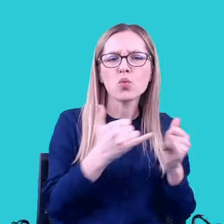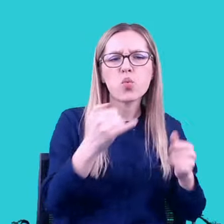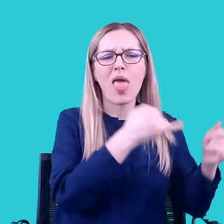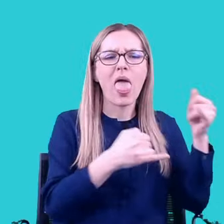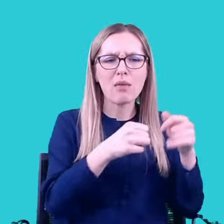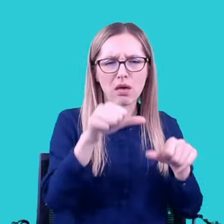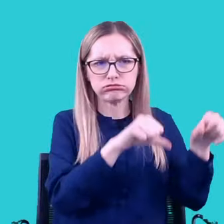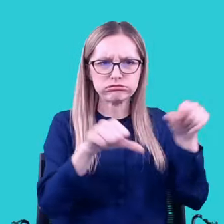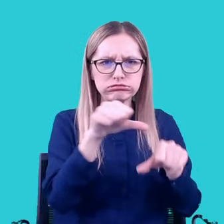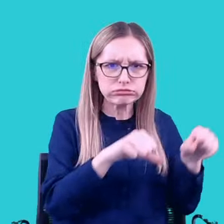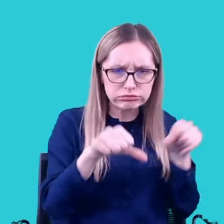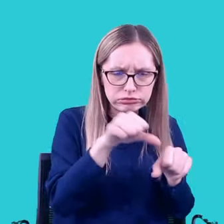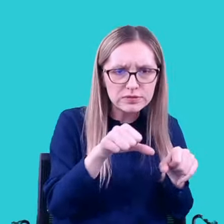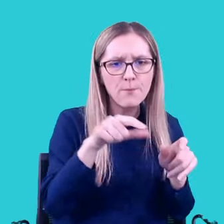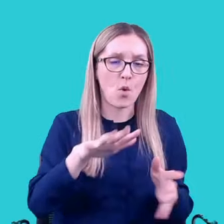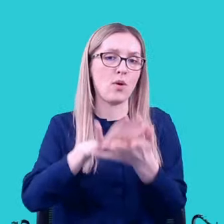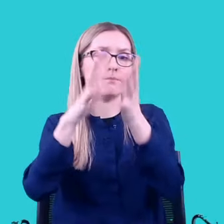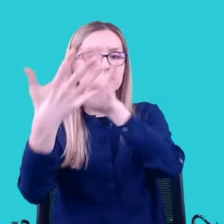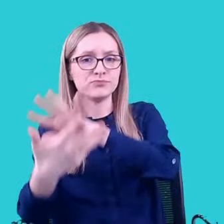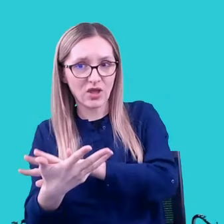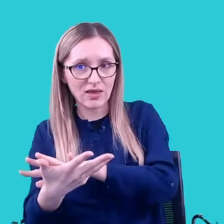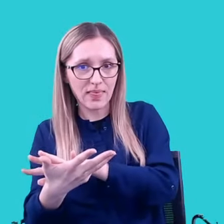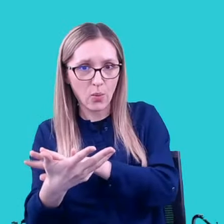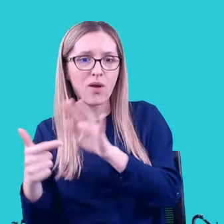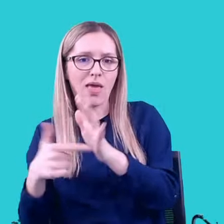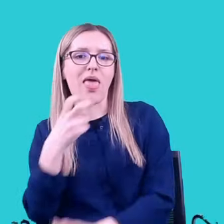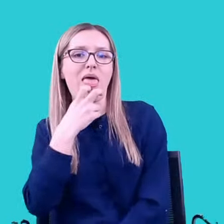allows the energy to be converted into useful electrical energy,